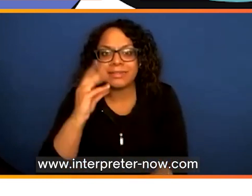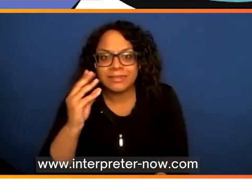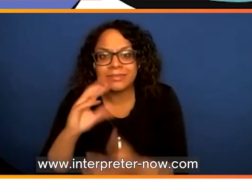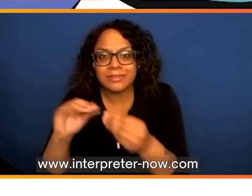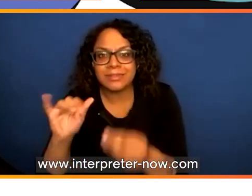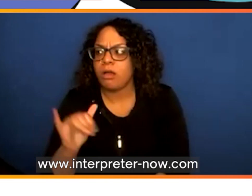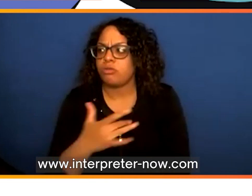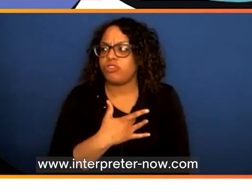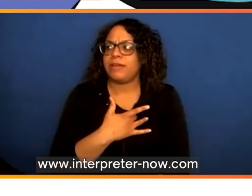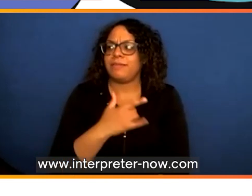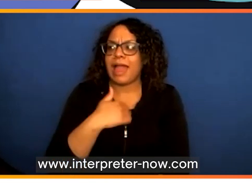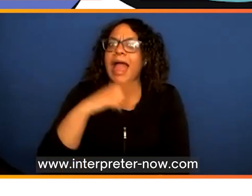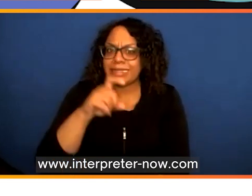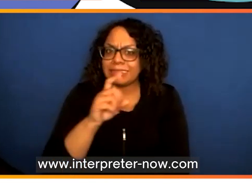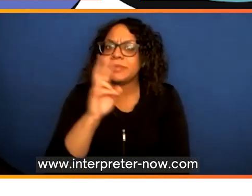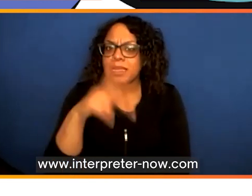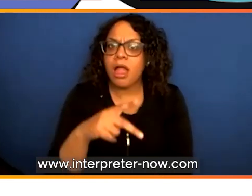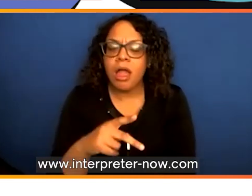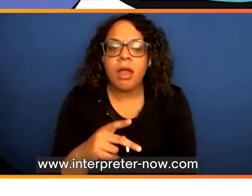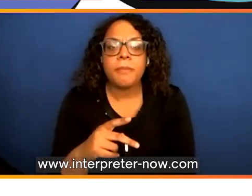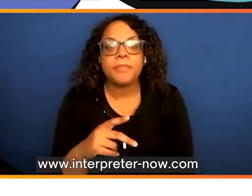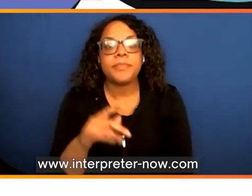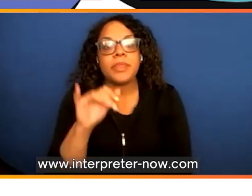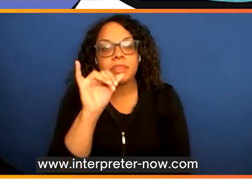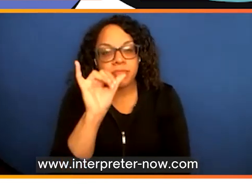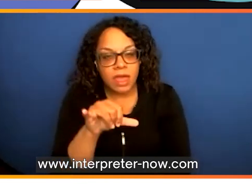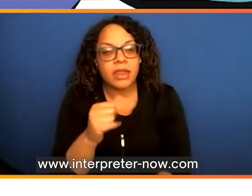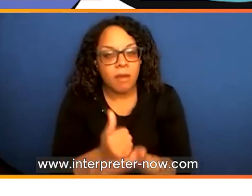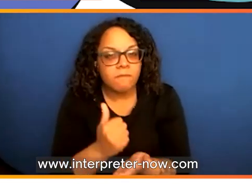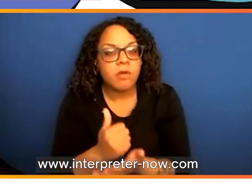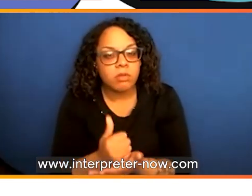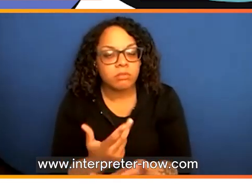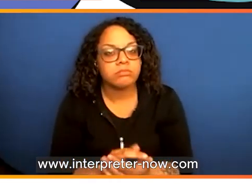That was one of the bingo pieces. It was pragmatic, and we always got a tonne of positive feedback.